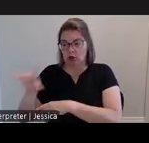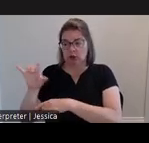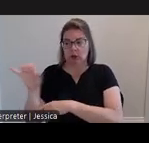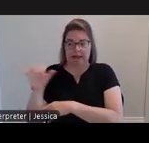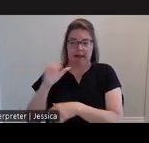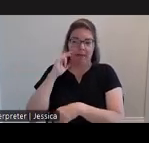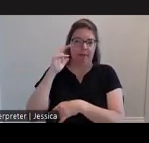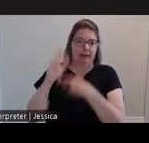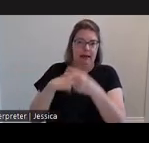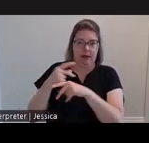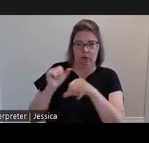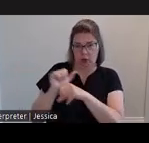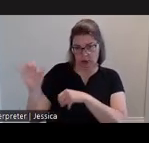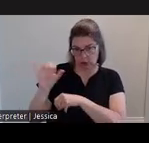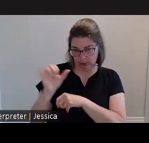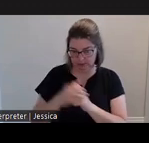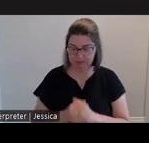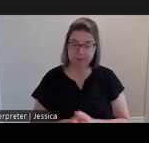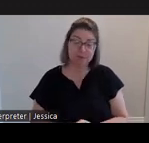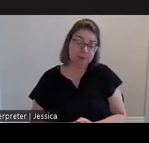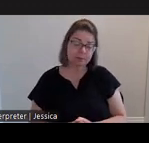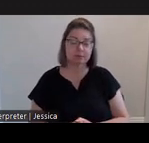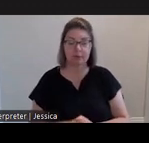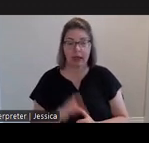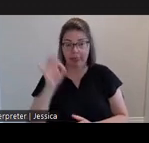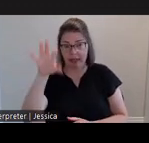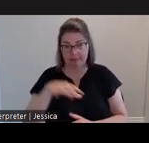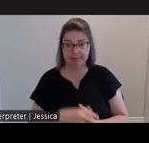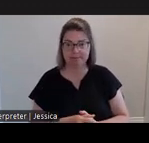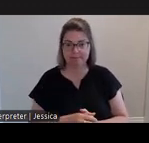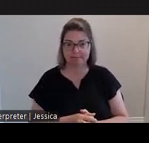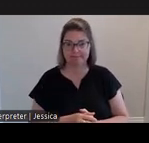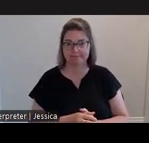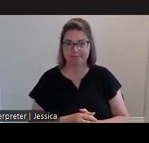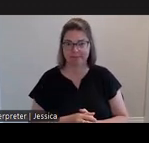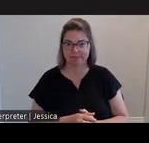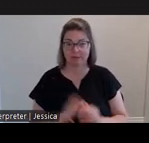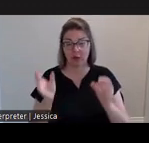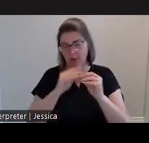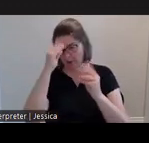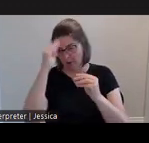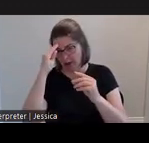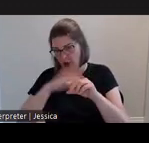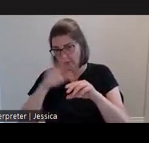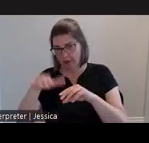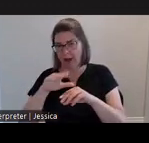Yeah, I hope that, there's more information on McMaster's website,